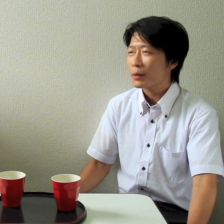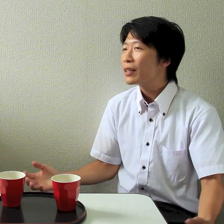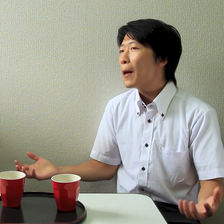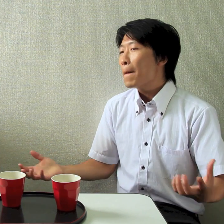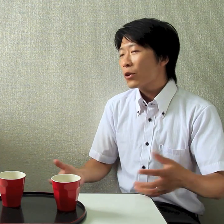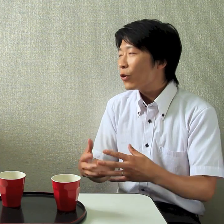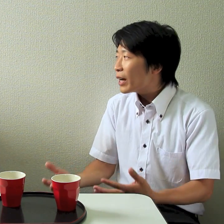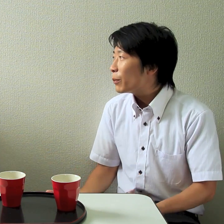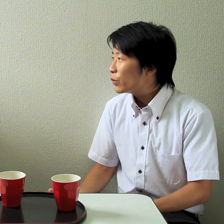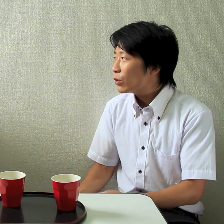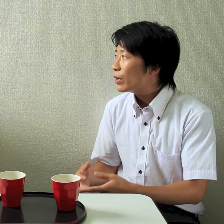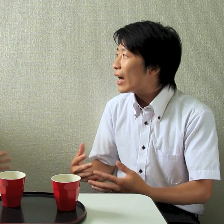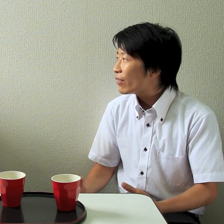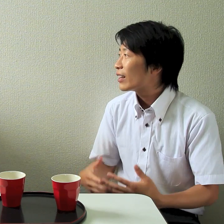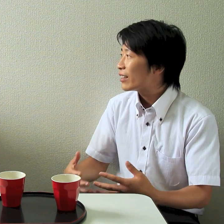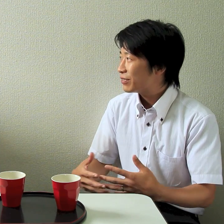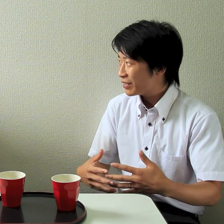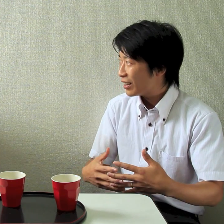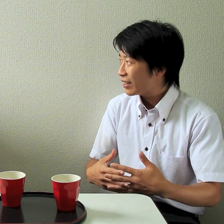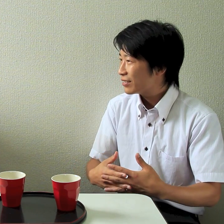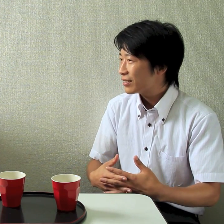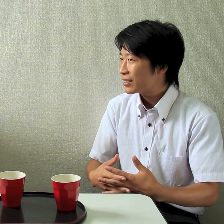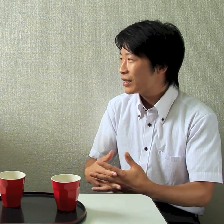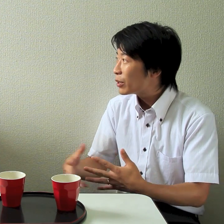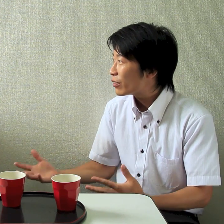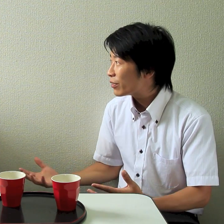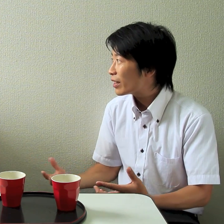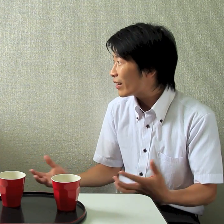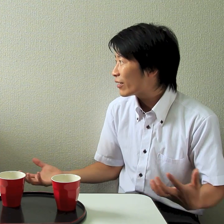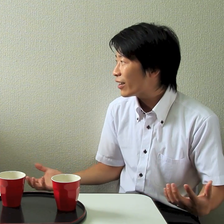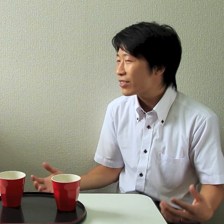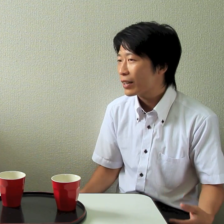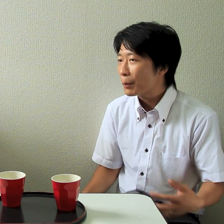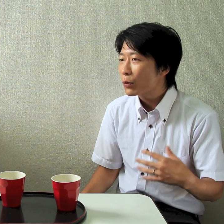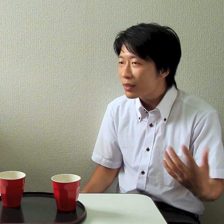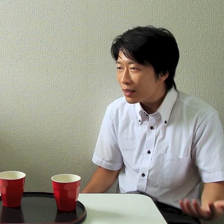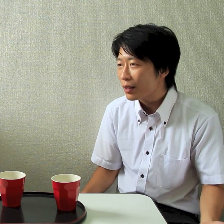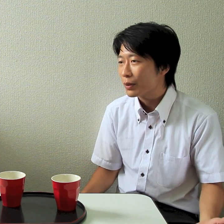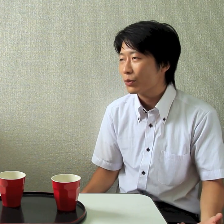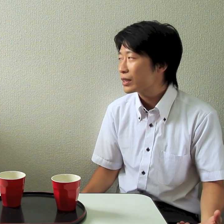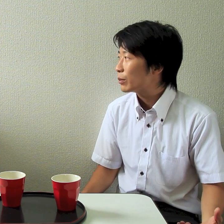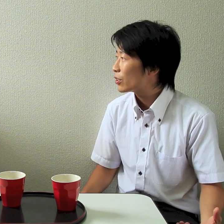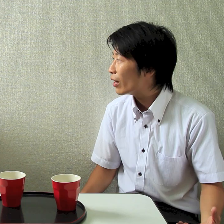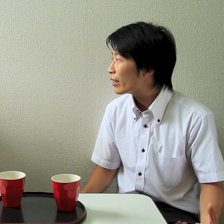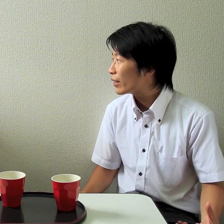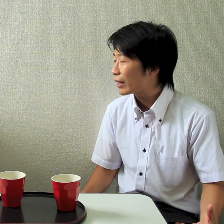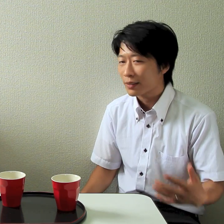Because, growing up, you don't have a lot of similar experiences (with other CODA's) I mean we did, but it wasn't the majority.